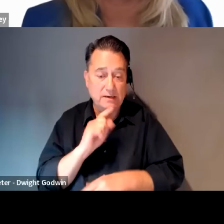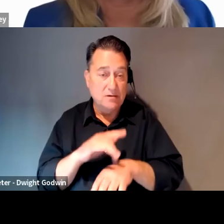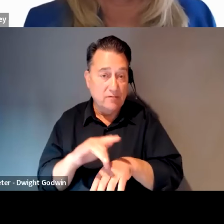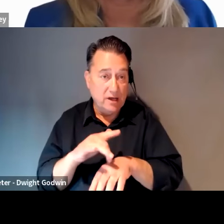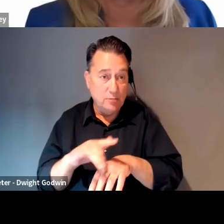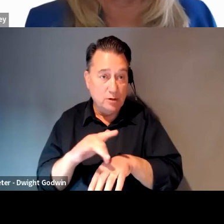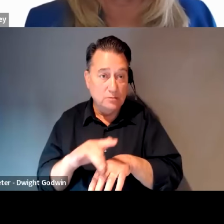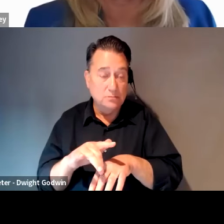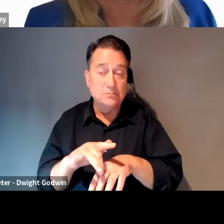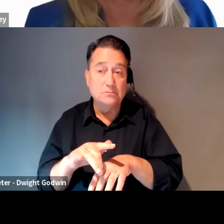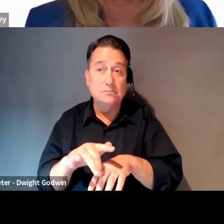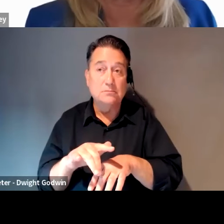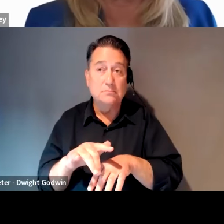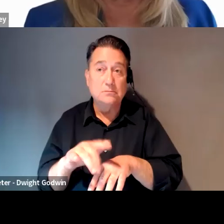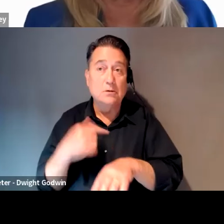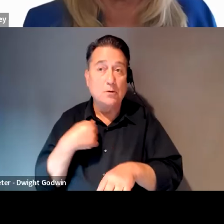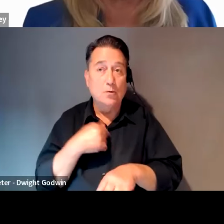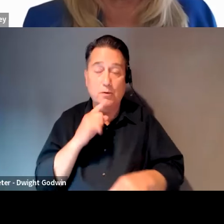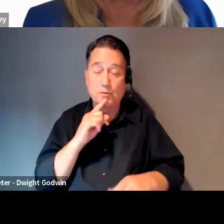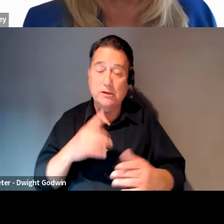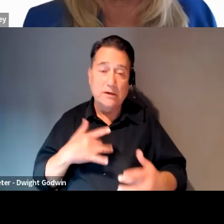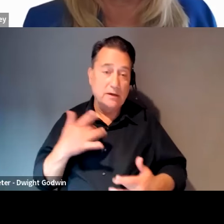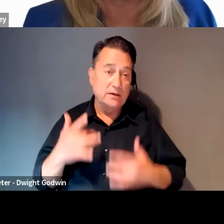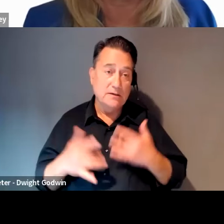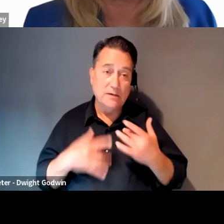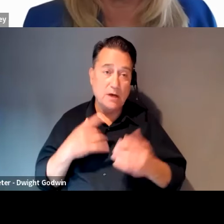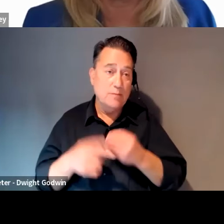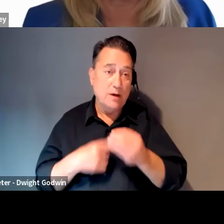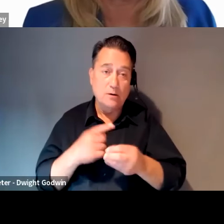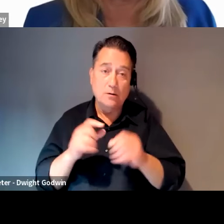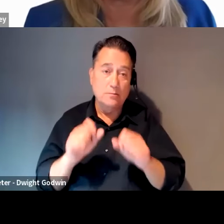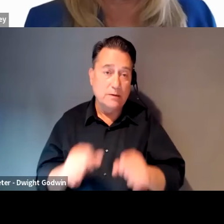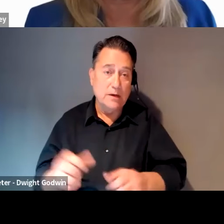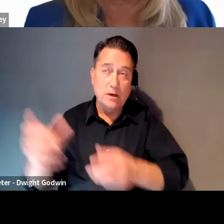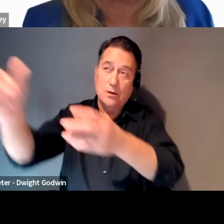and we're excited about being able to pull that information